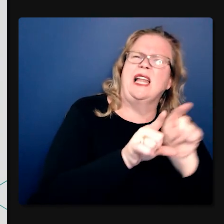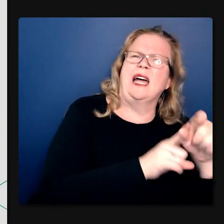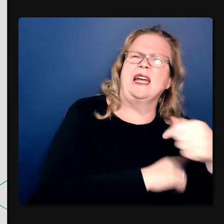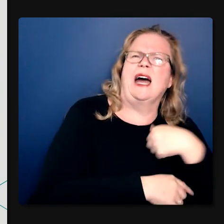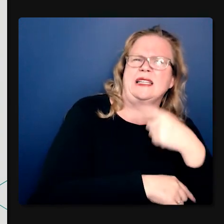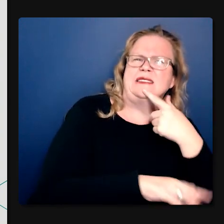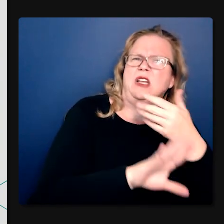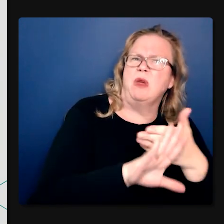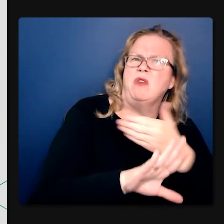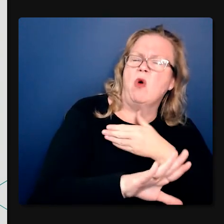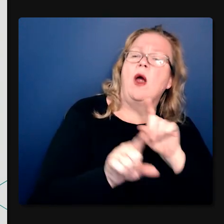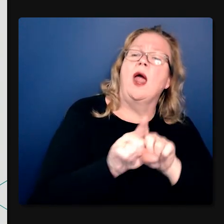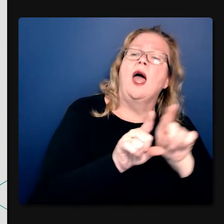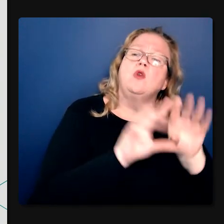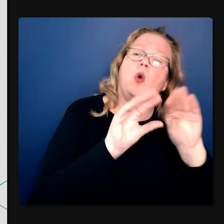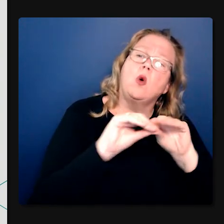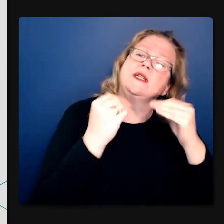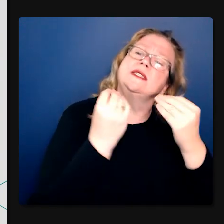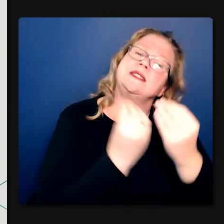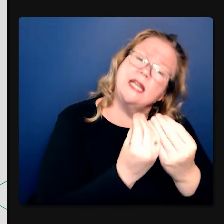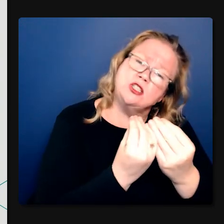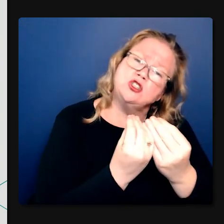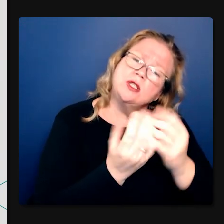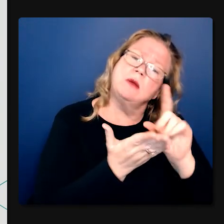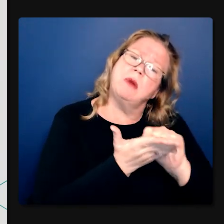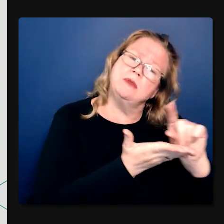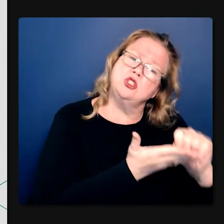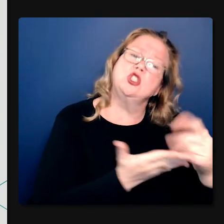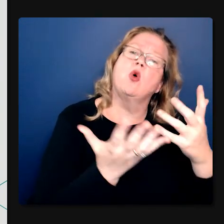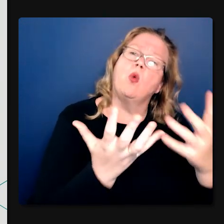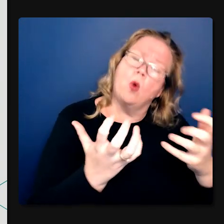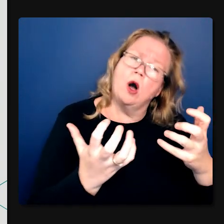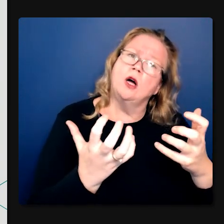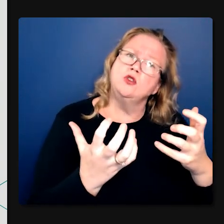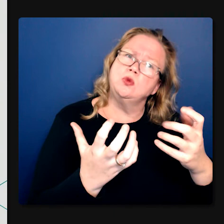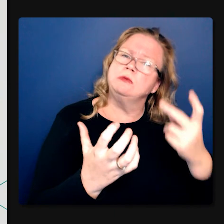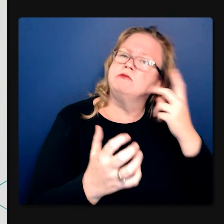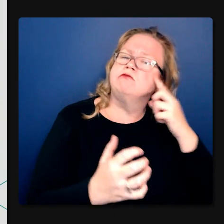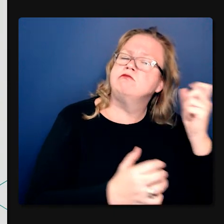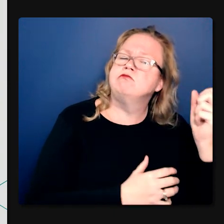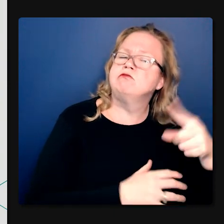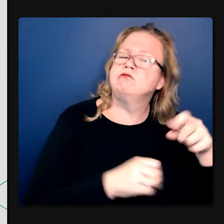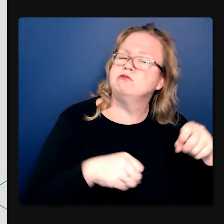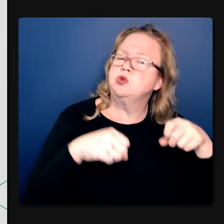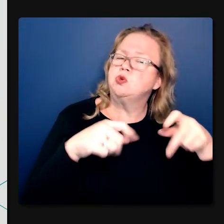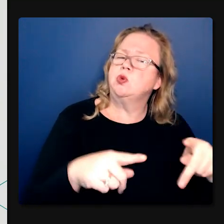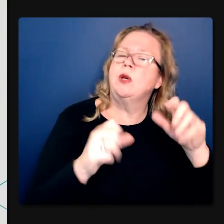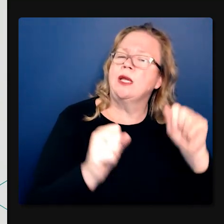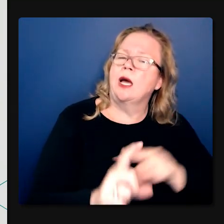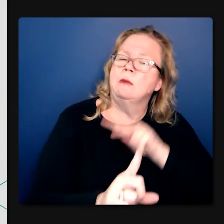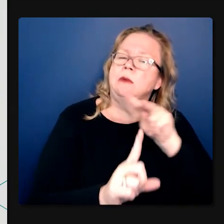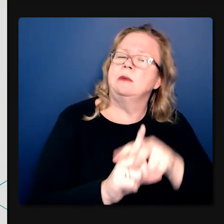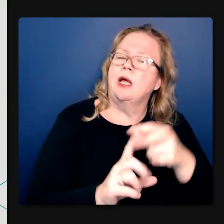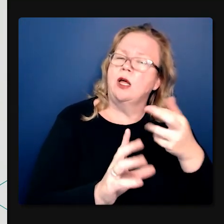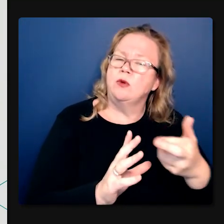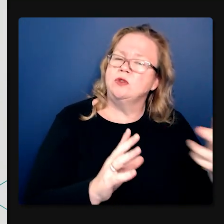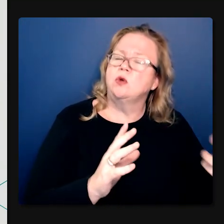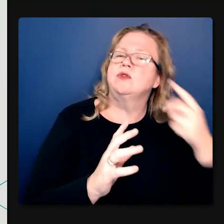And, as I said previously, as an organization, as publishing, we want to spot opportunities and be able to apply resources